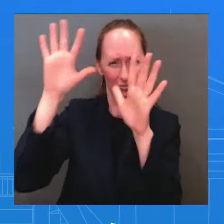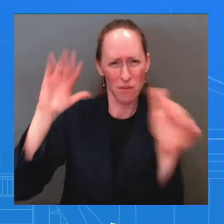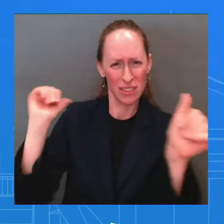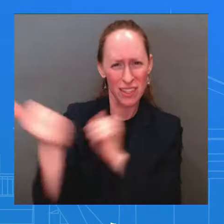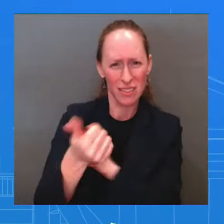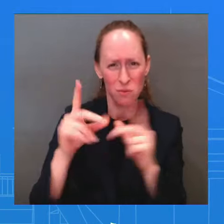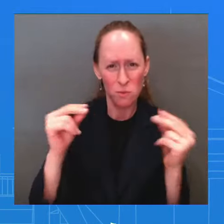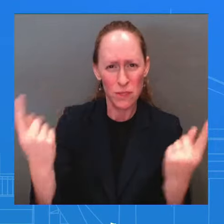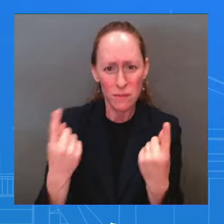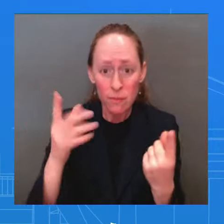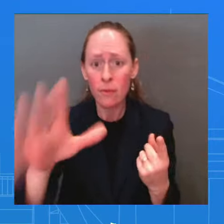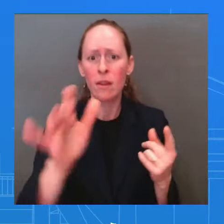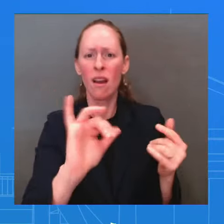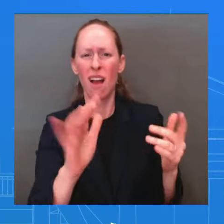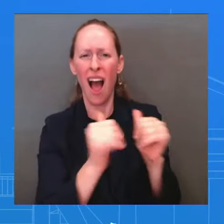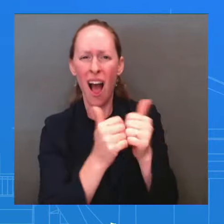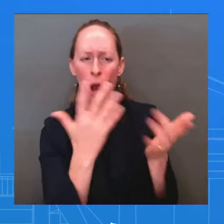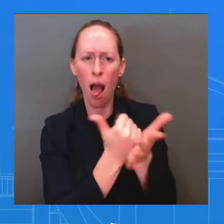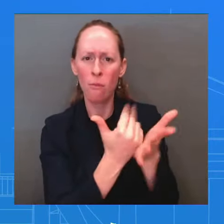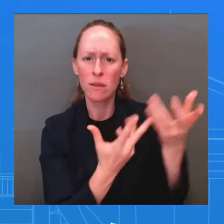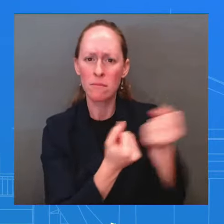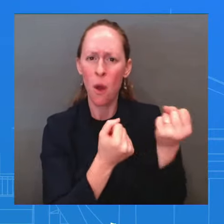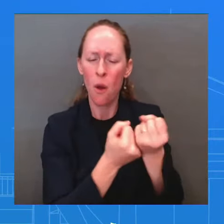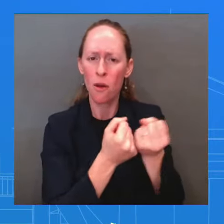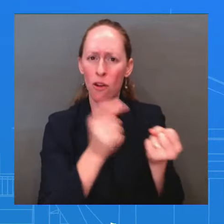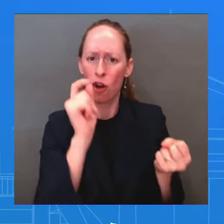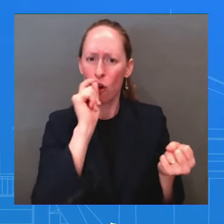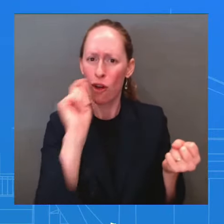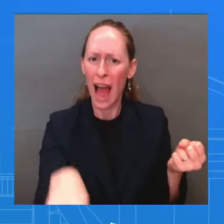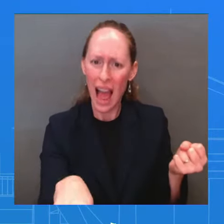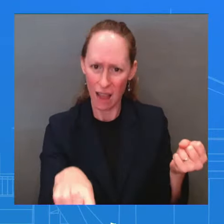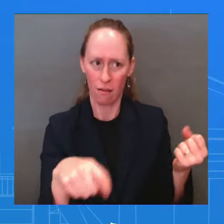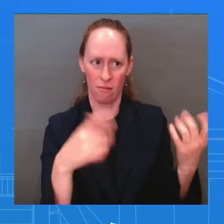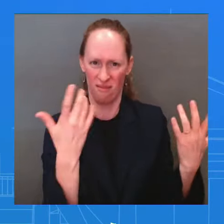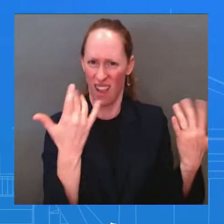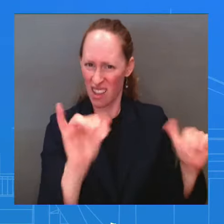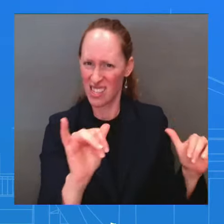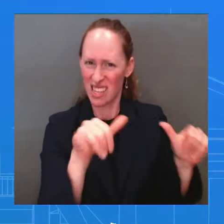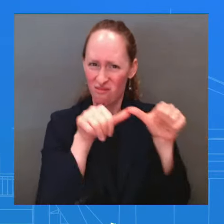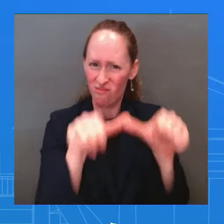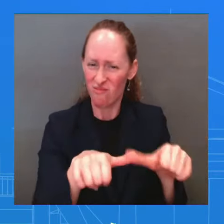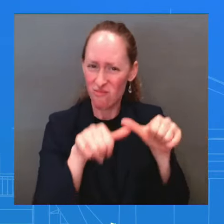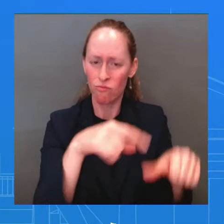as it defends itself against Russia's brutal invasion. At the G20, President Biden announced initiatives